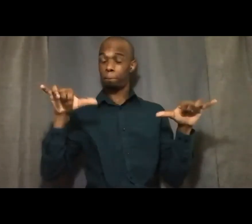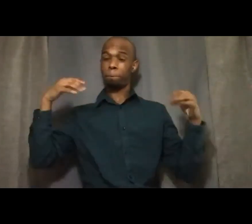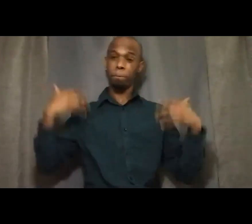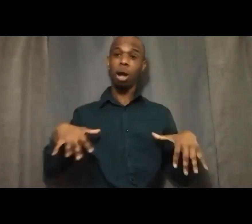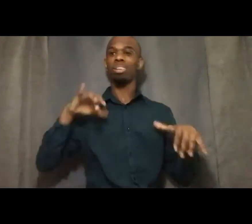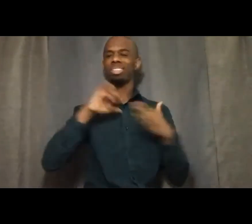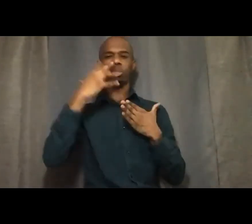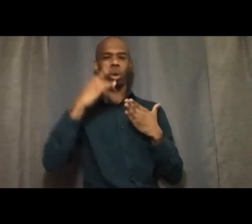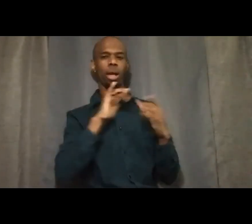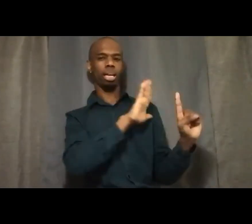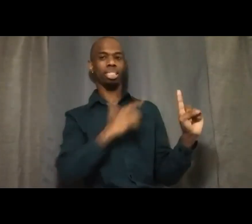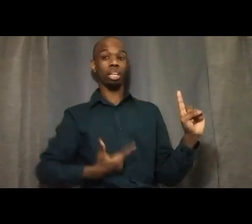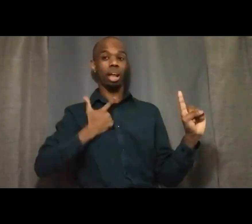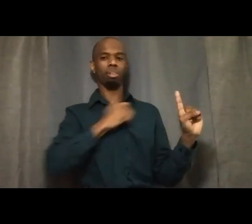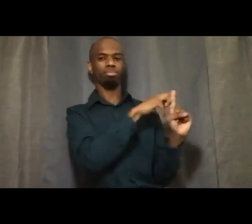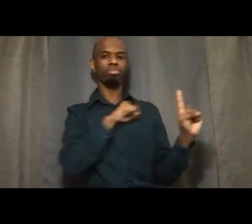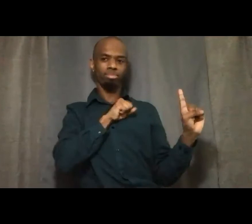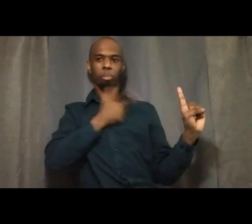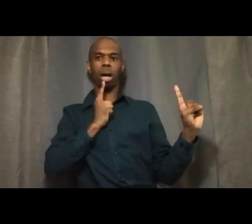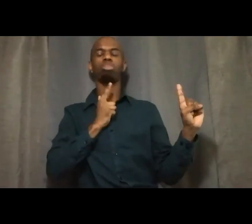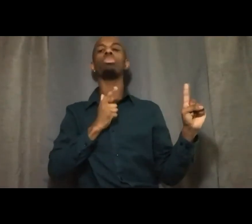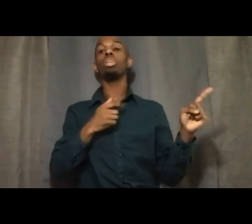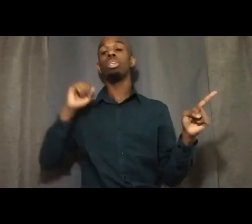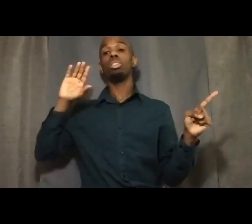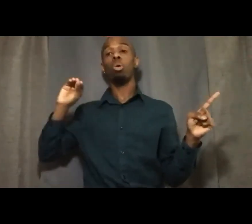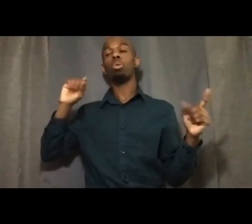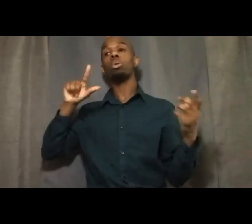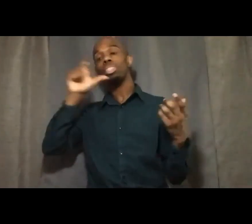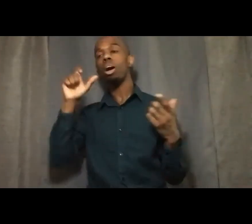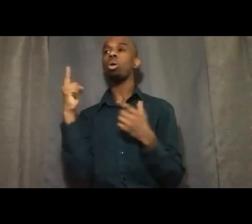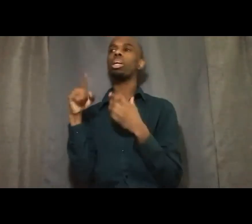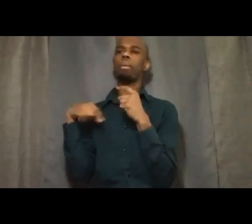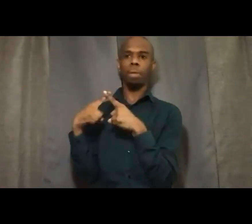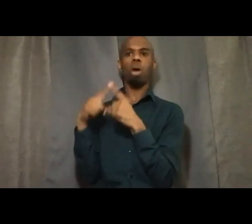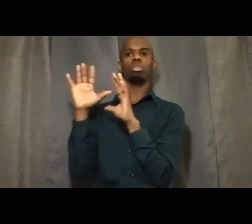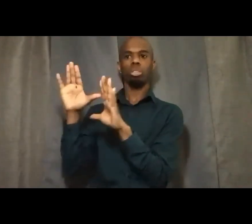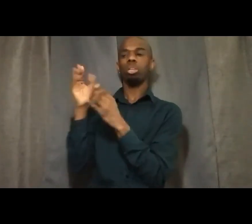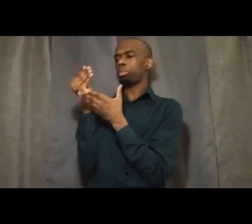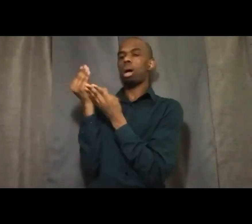It was also about recognizing what minister Malcolm said, that you cannot have capitalism without racism.